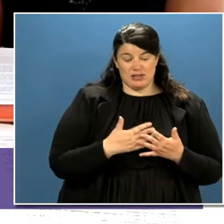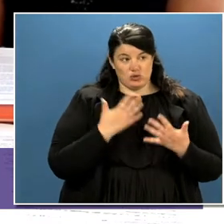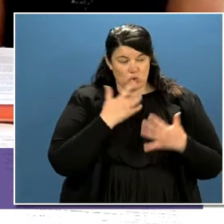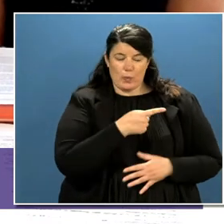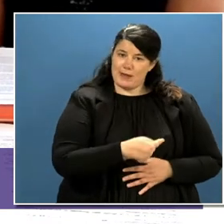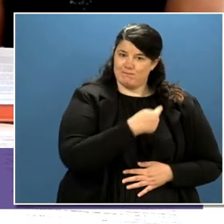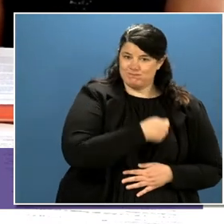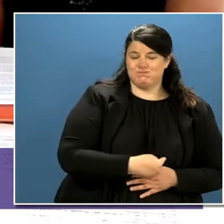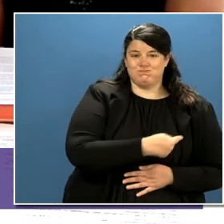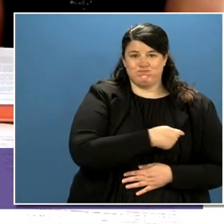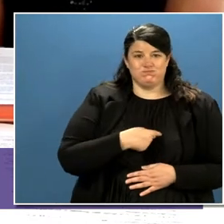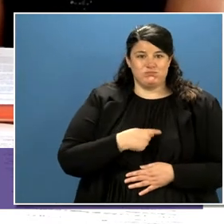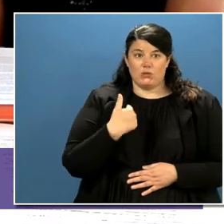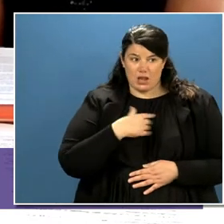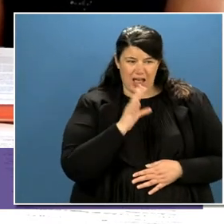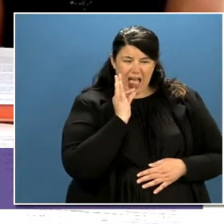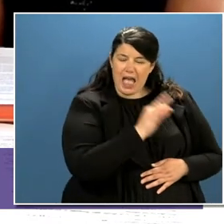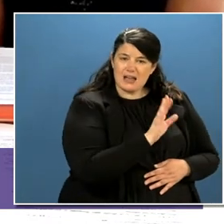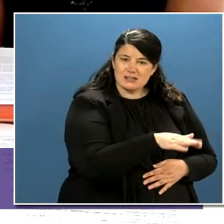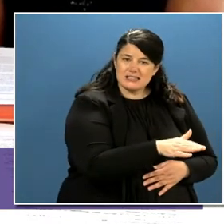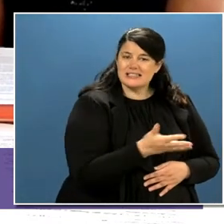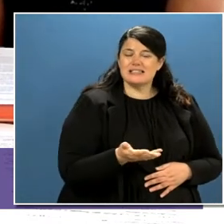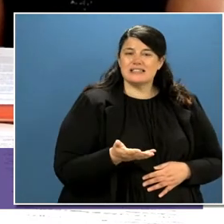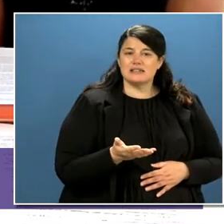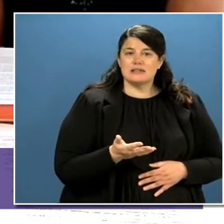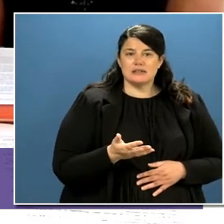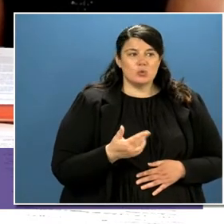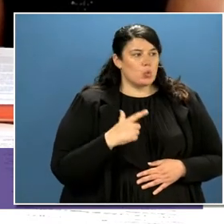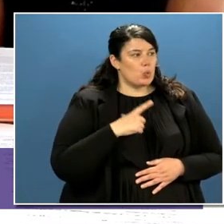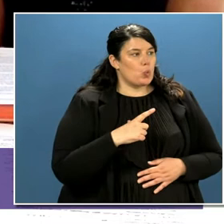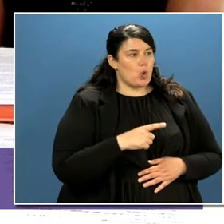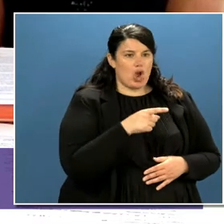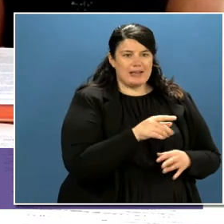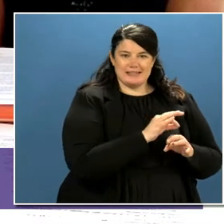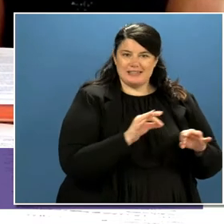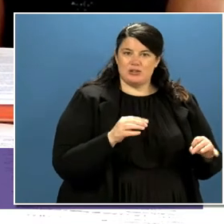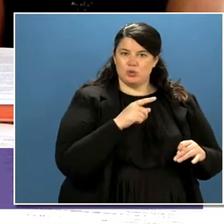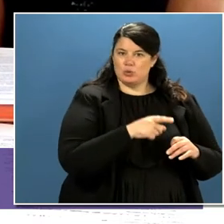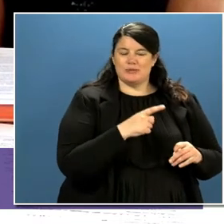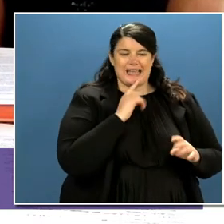And I kind of asked them, "Why didn't you just put it in the too hard basket"?